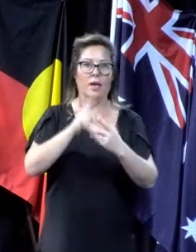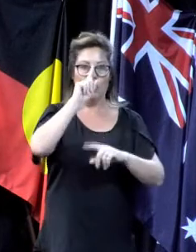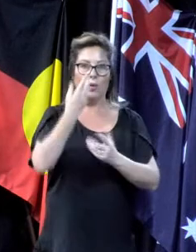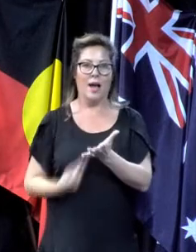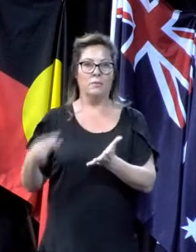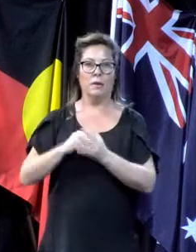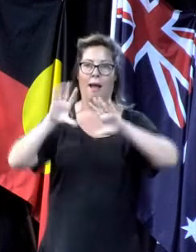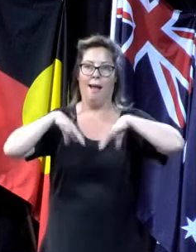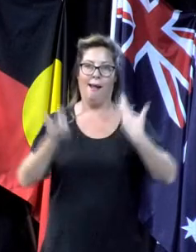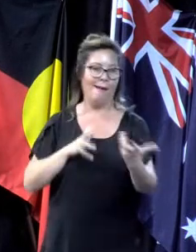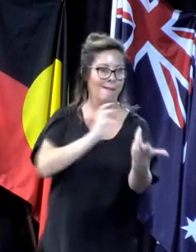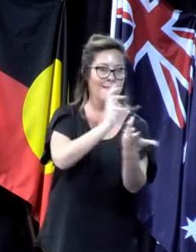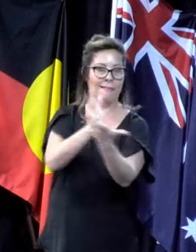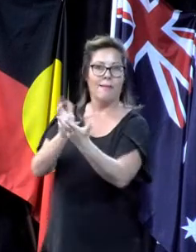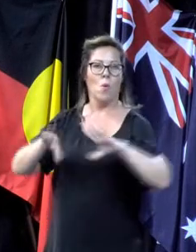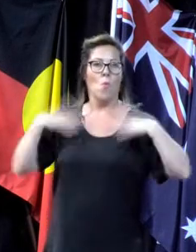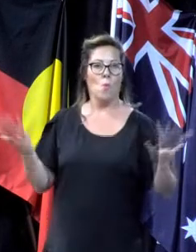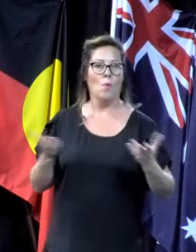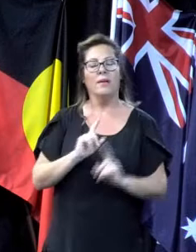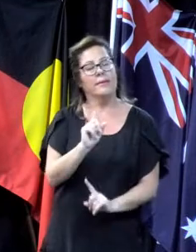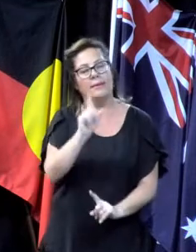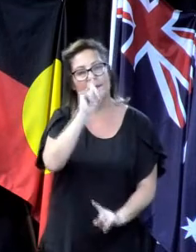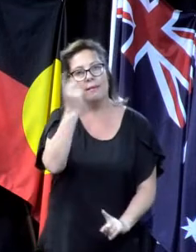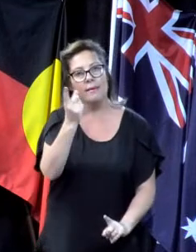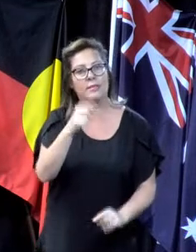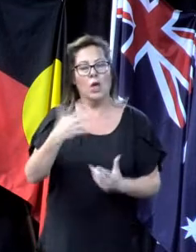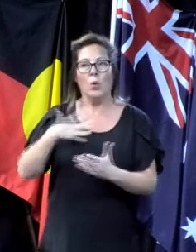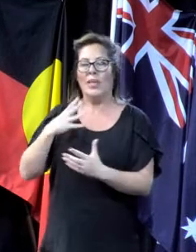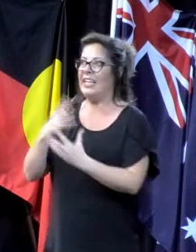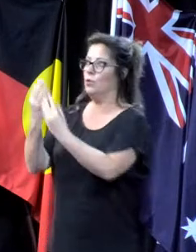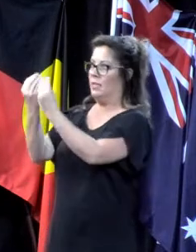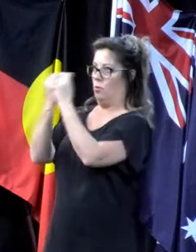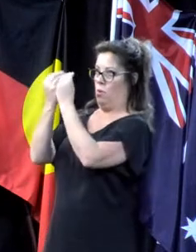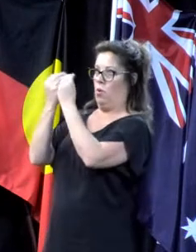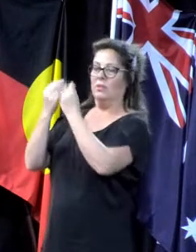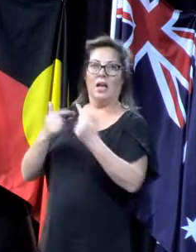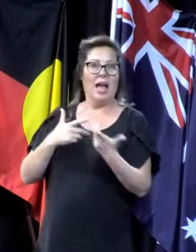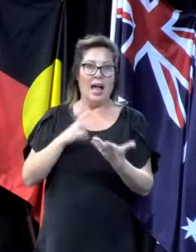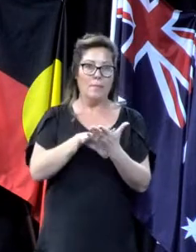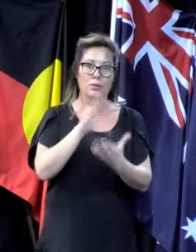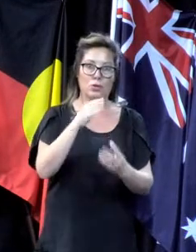particularly, as we’re very aware that students with disability in regular classrooms might be something new